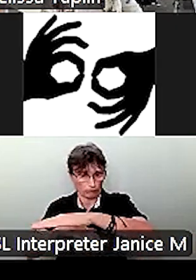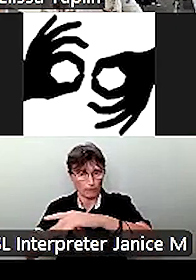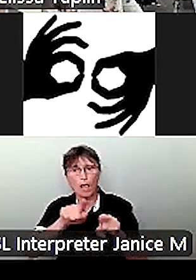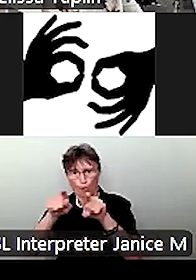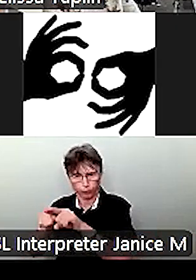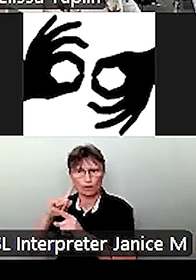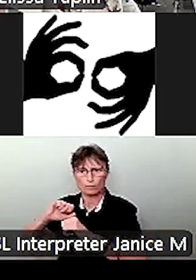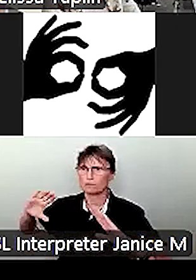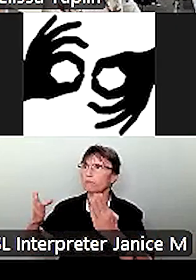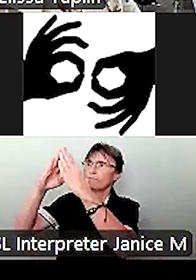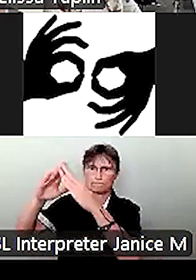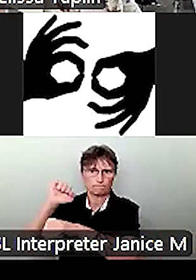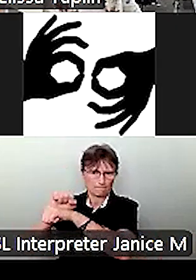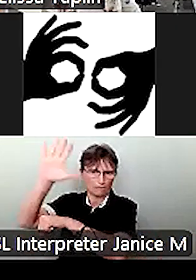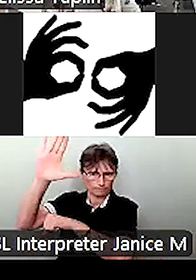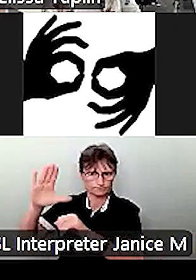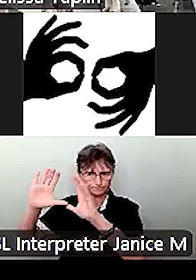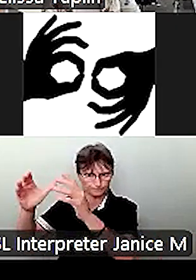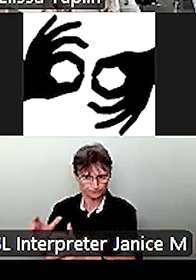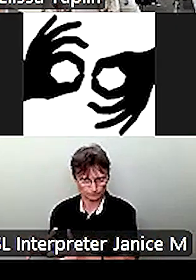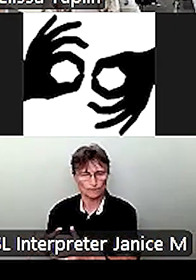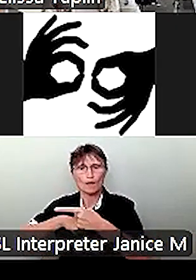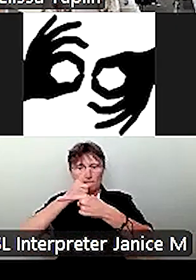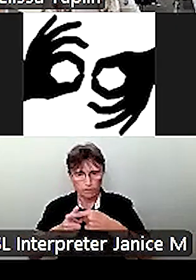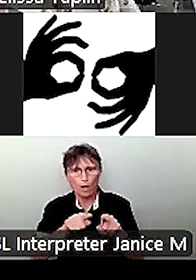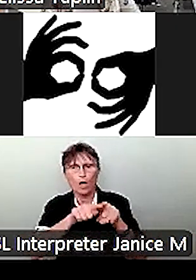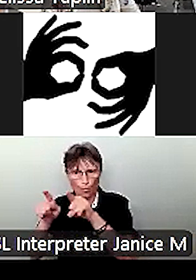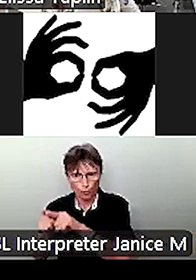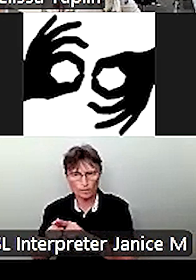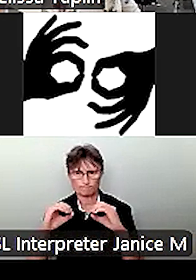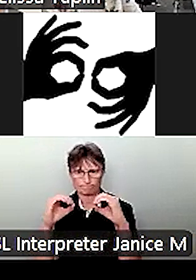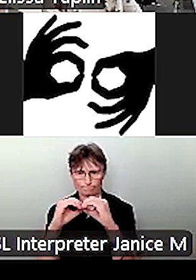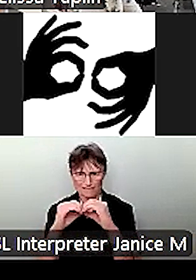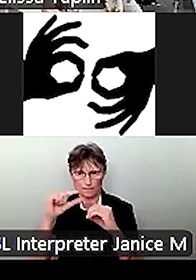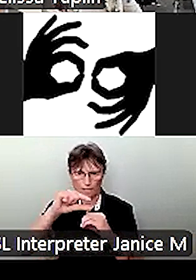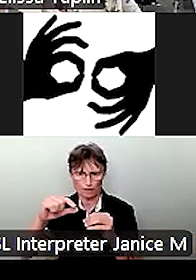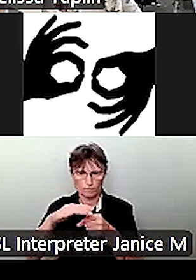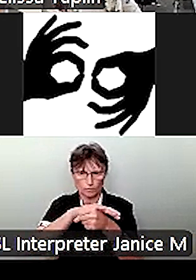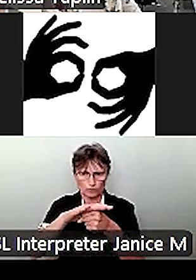Today this land is home to the Otipemisiwak Métis Government Districts 5 and 6 as well as many First